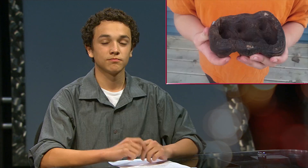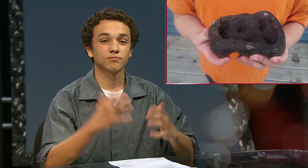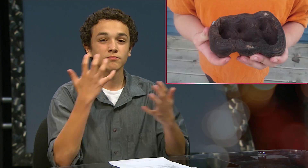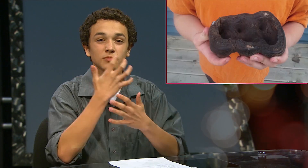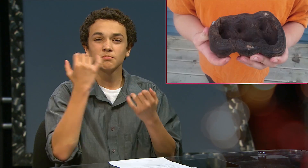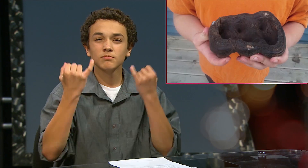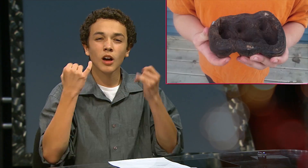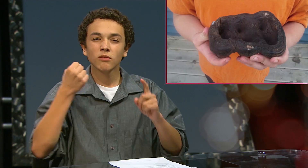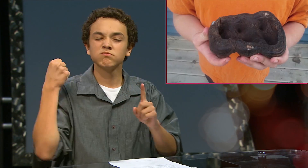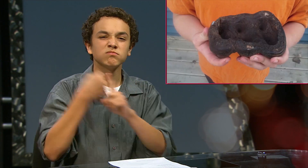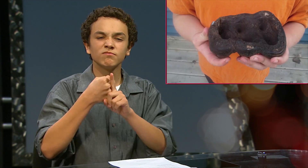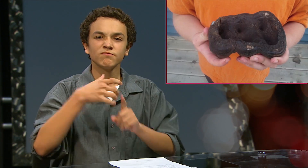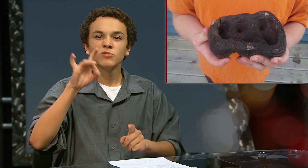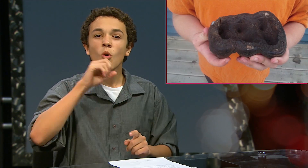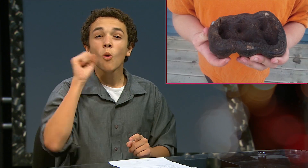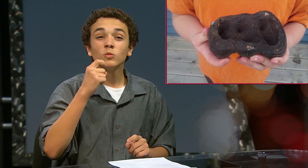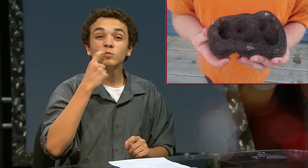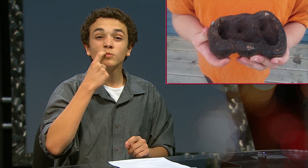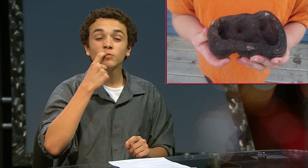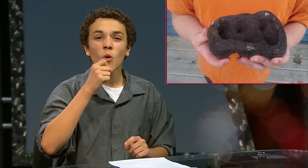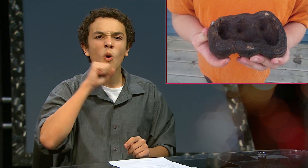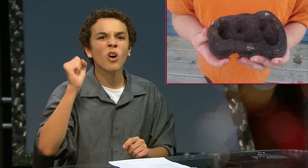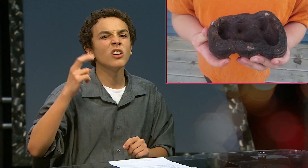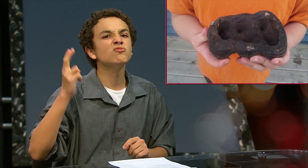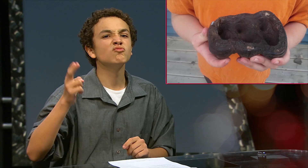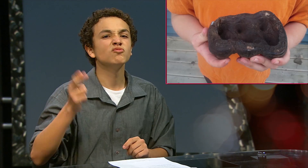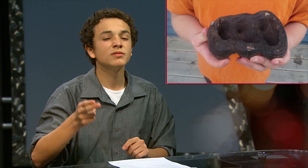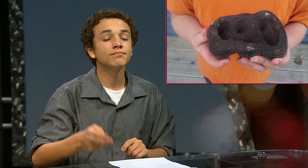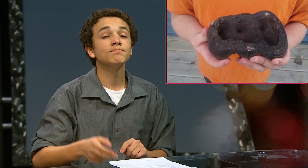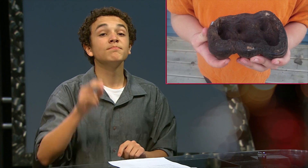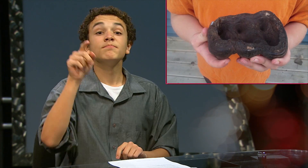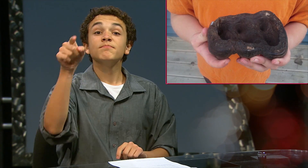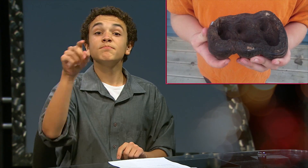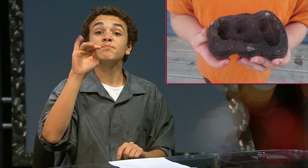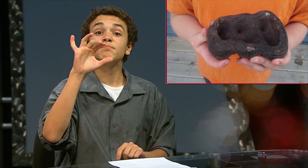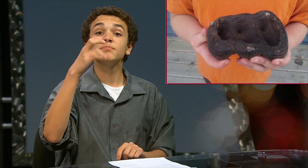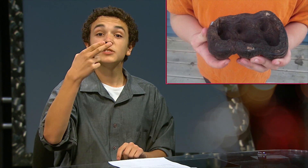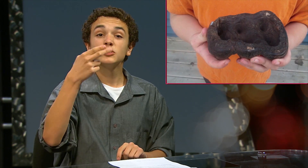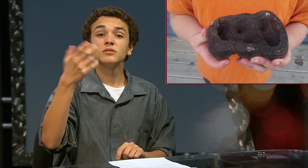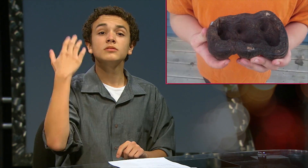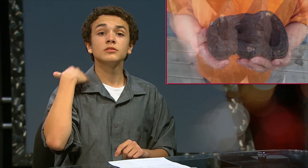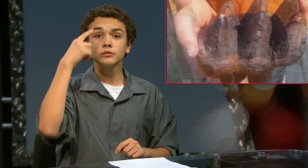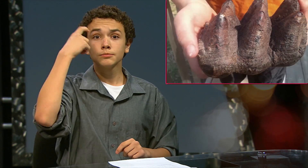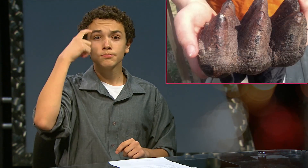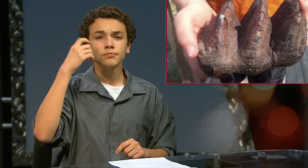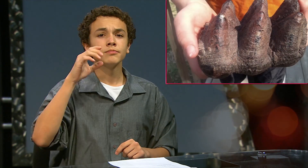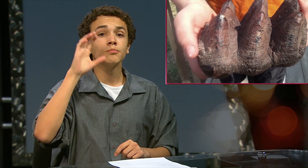IT ISN'T EVERY DAY YOU STUMBLE ACROSS A PRE-HISTORIC TOOTH. LAST SUMMER 9-YEAR OLD PHILLIP WAS